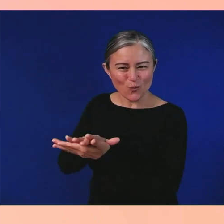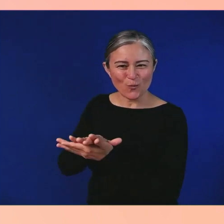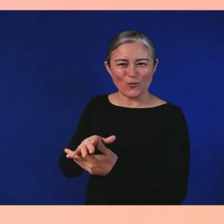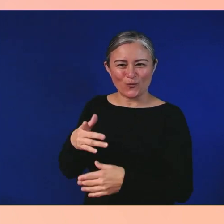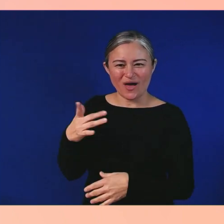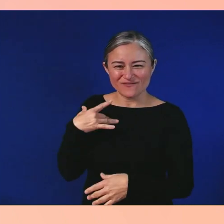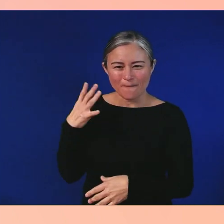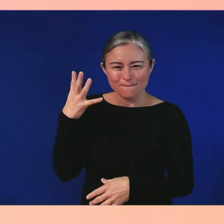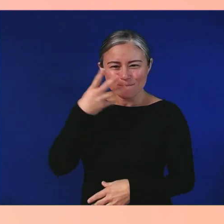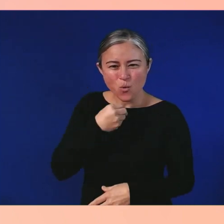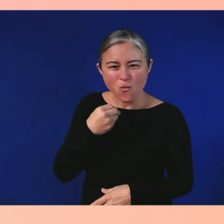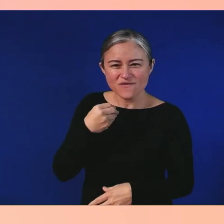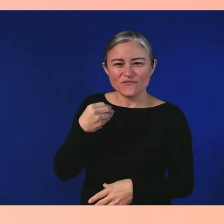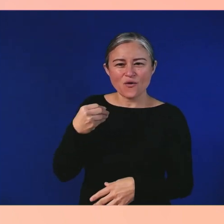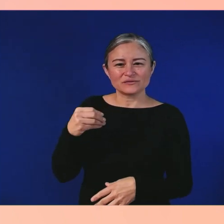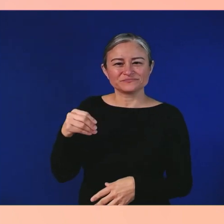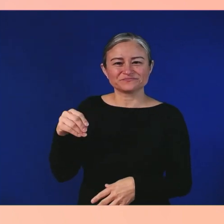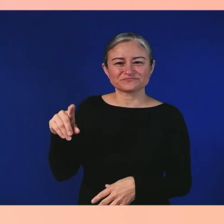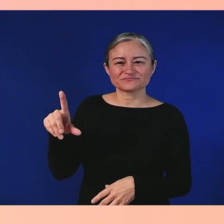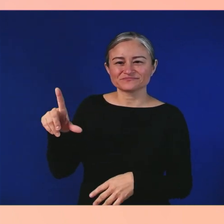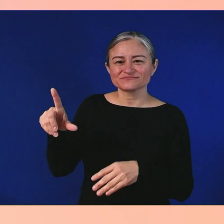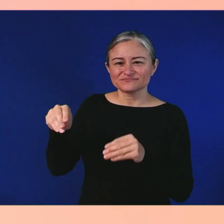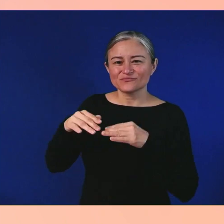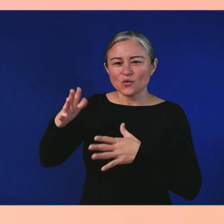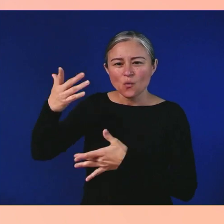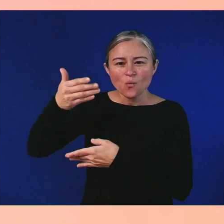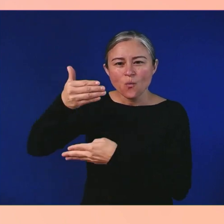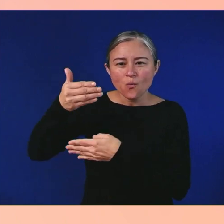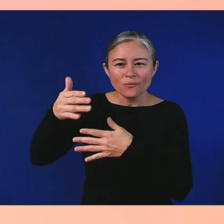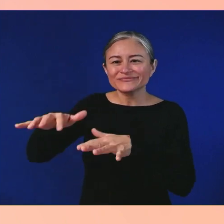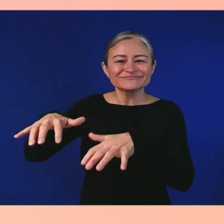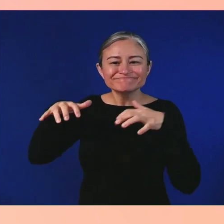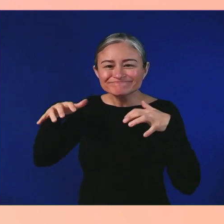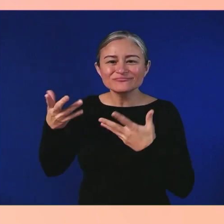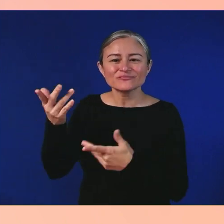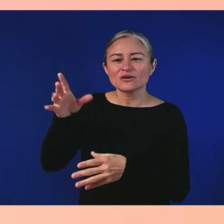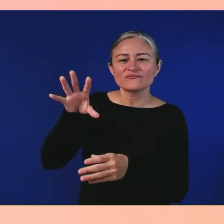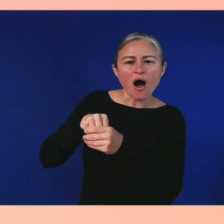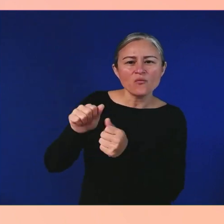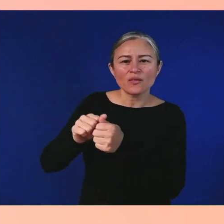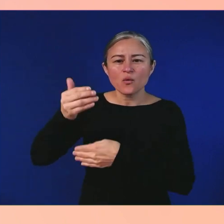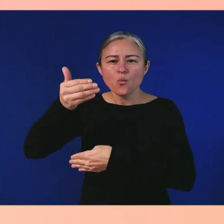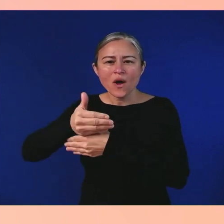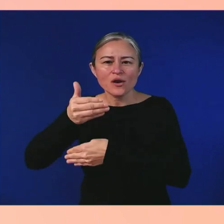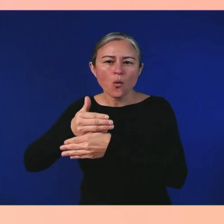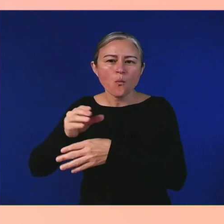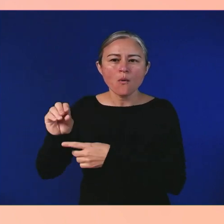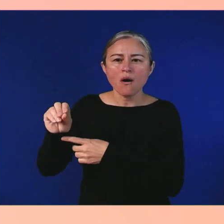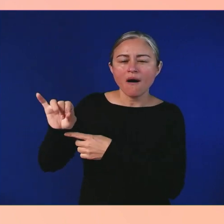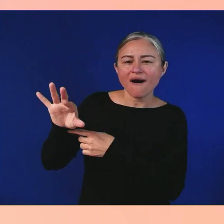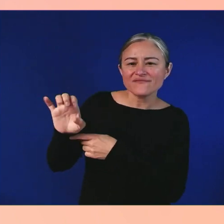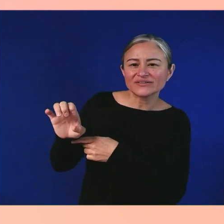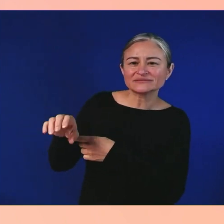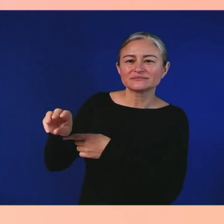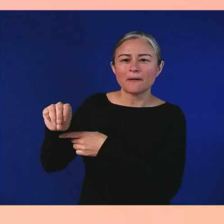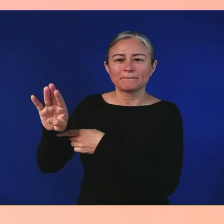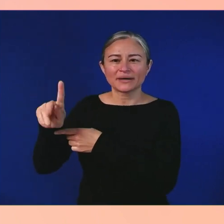Windows Office and Nvidia to do their classes and search for geography and everything that they were doing. But I know you've got a vision that goes